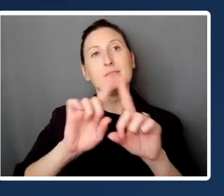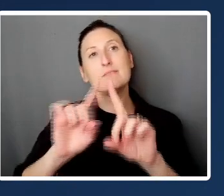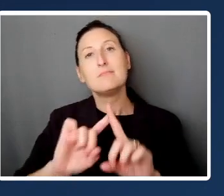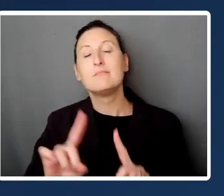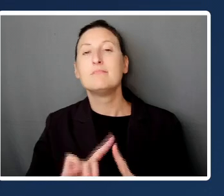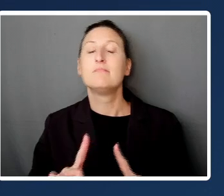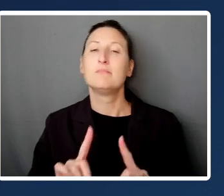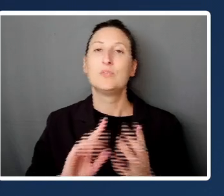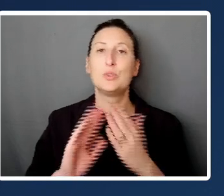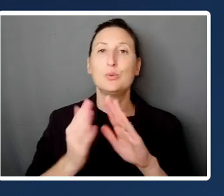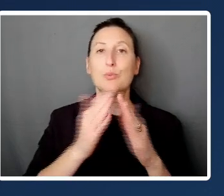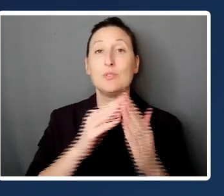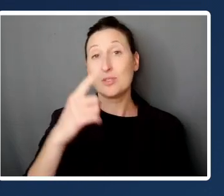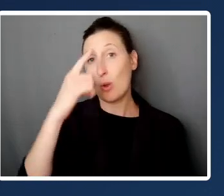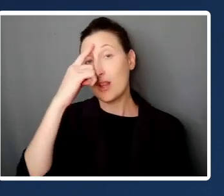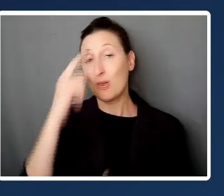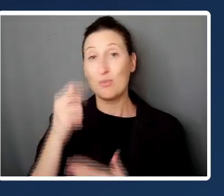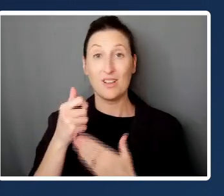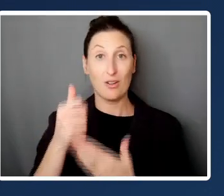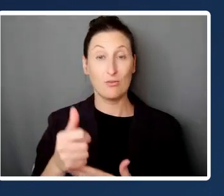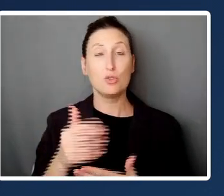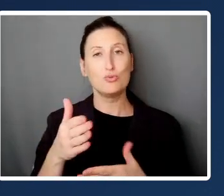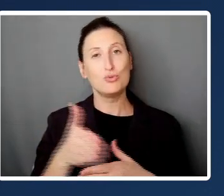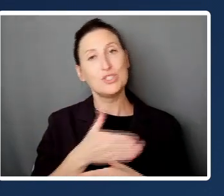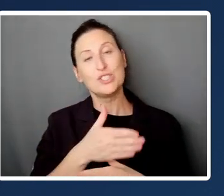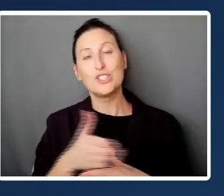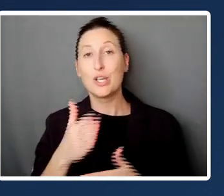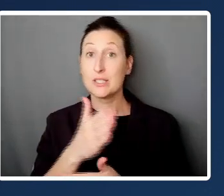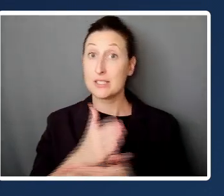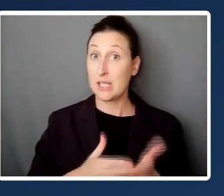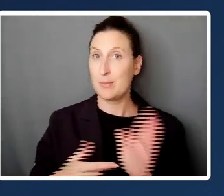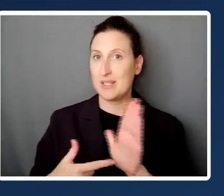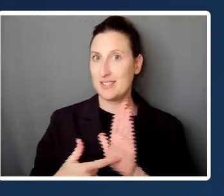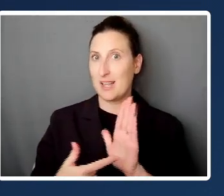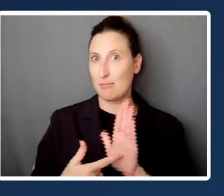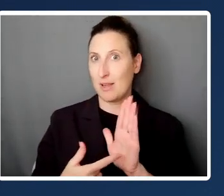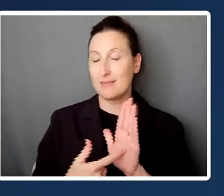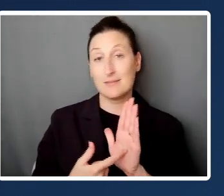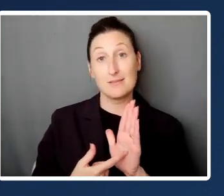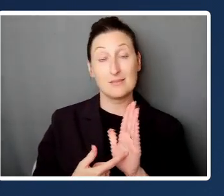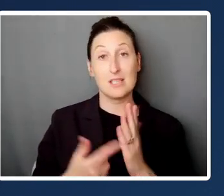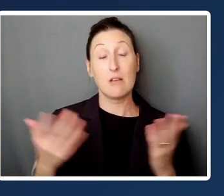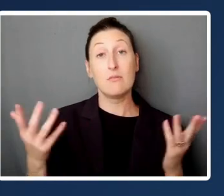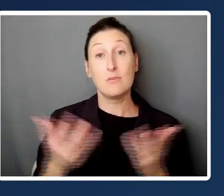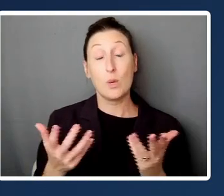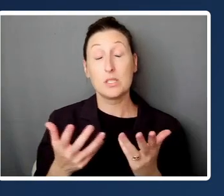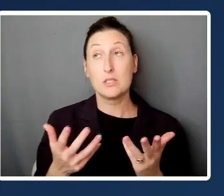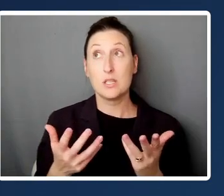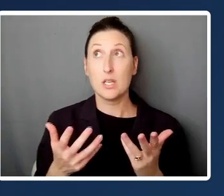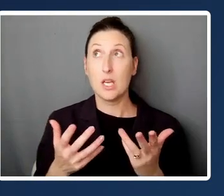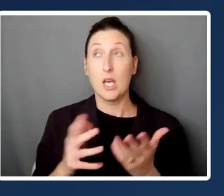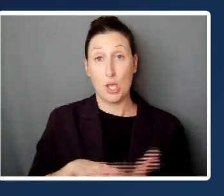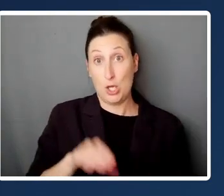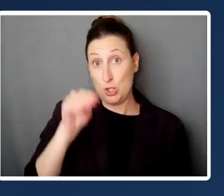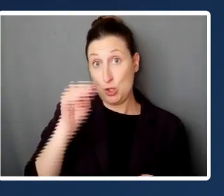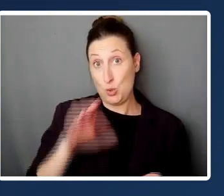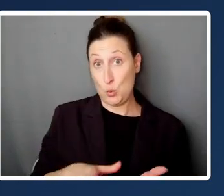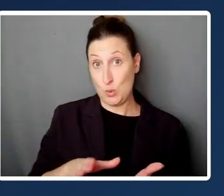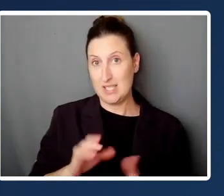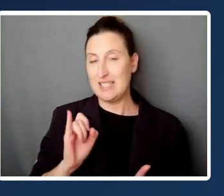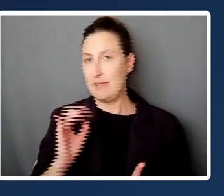would be helpful to share some of the examples of what students, when given the opportunity